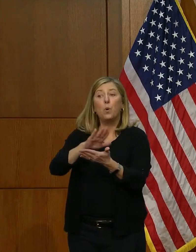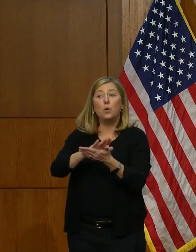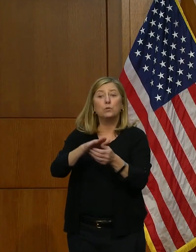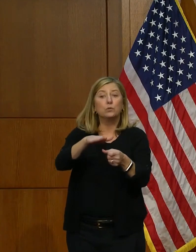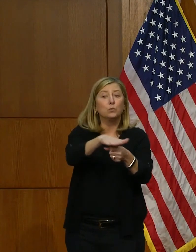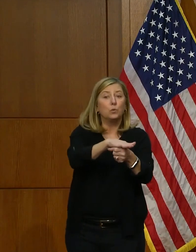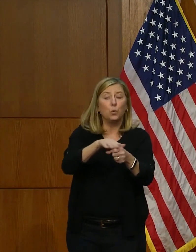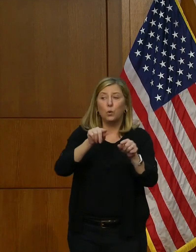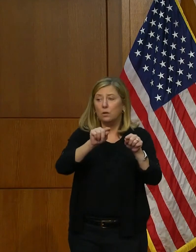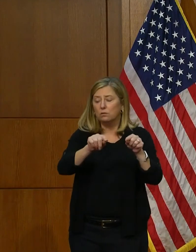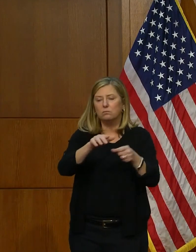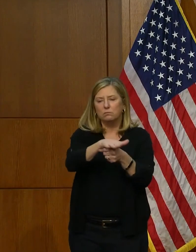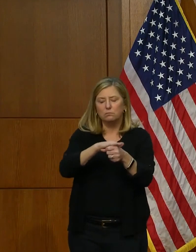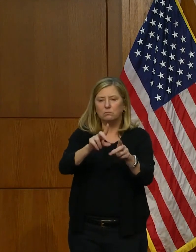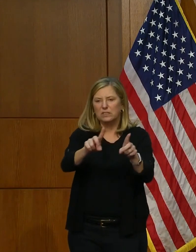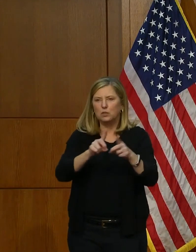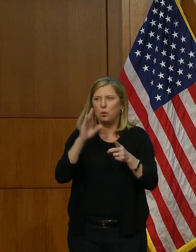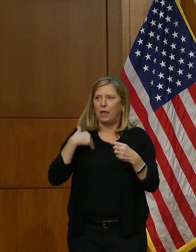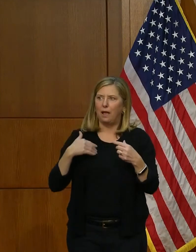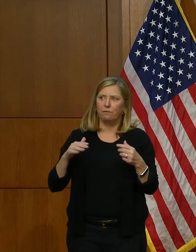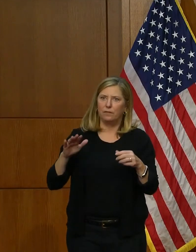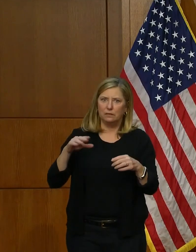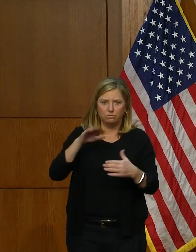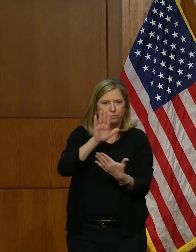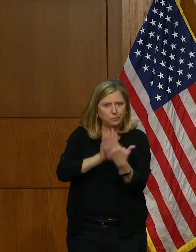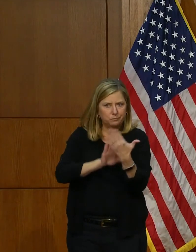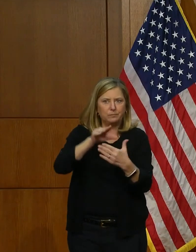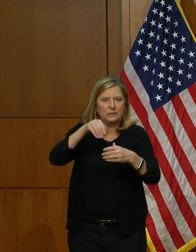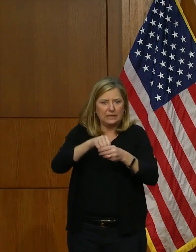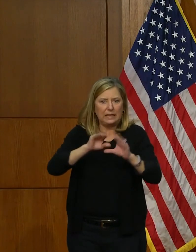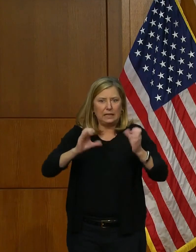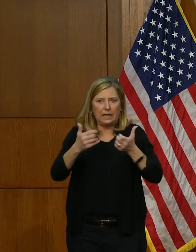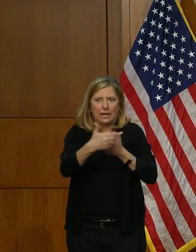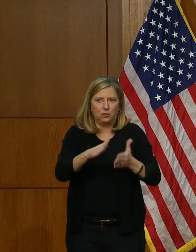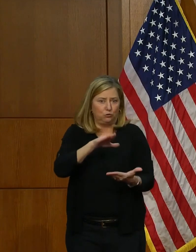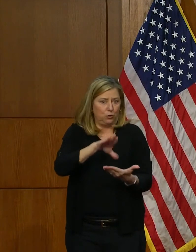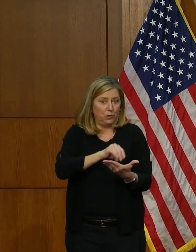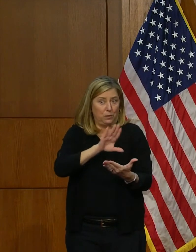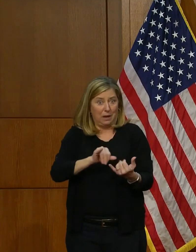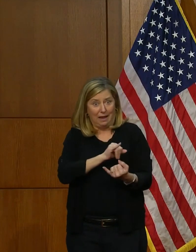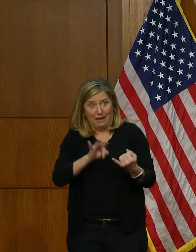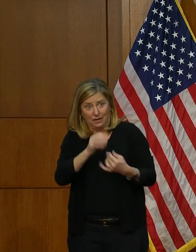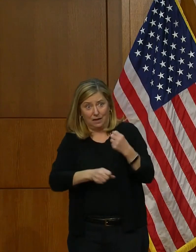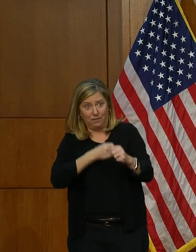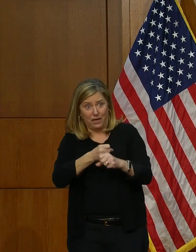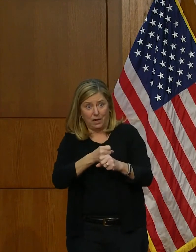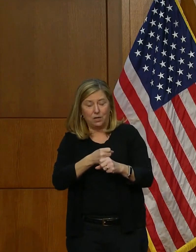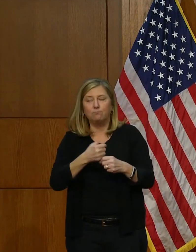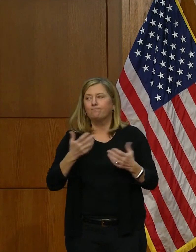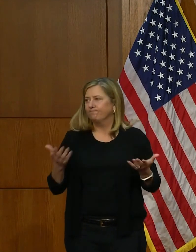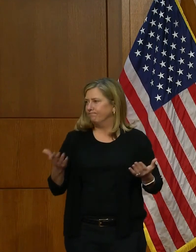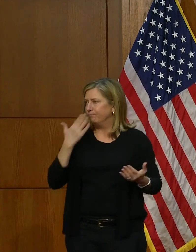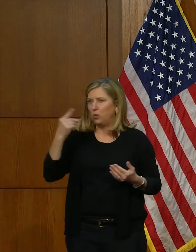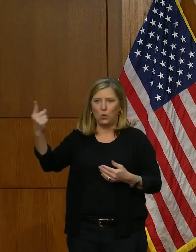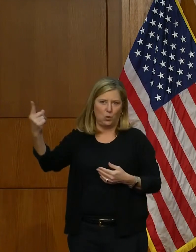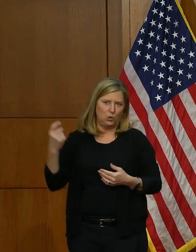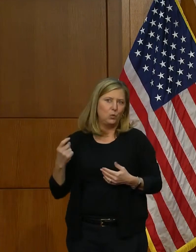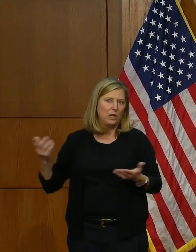QUESTION IS, WILL MORSE COOL DISTRICT'S HAVE FULL IN IN CLASS LEARNING BY THE END OF